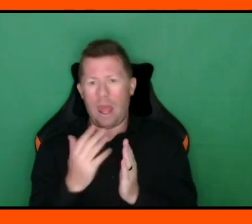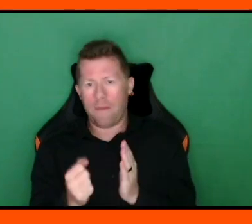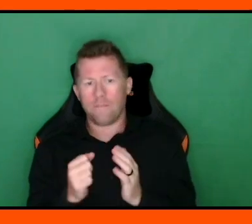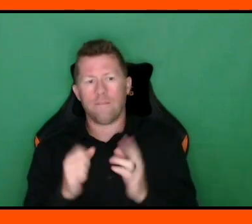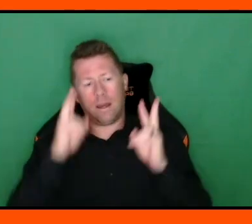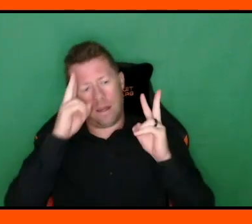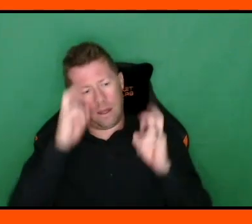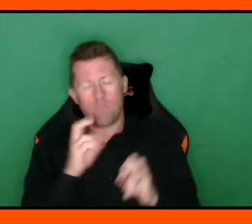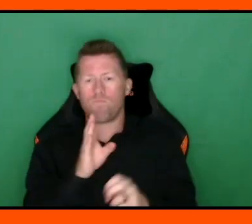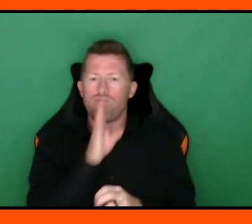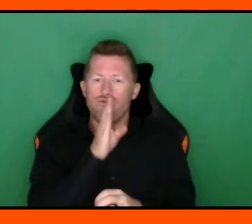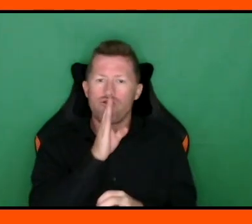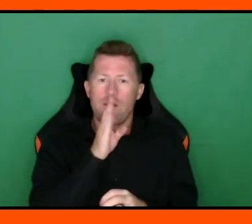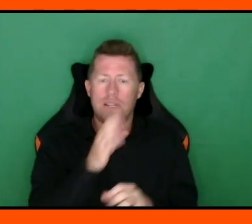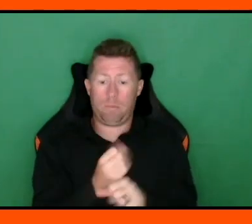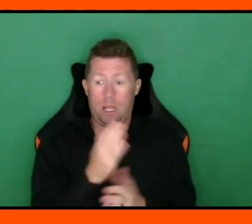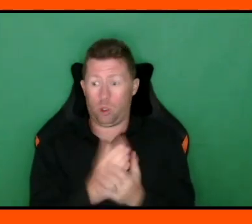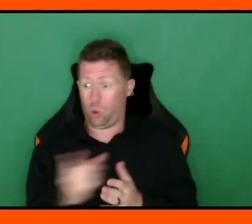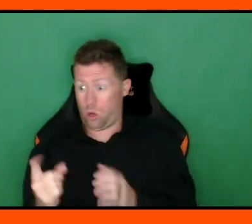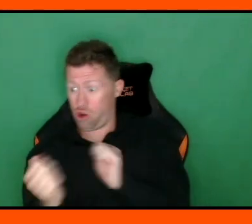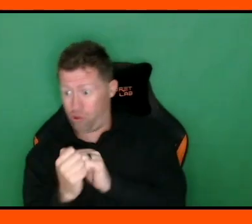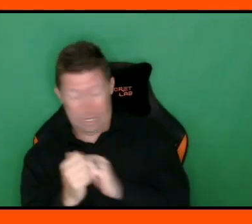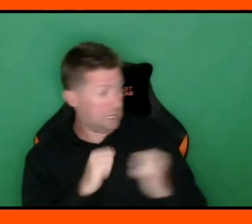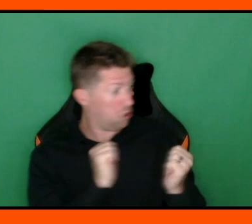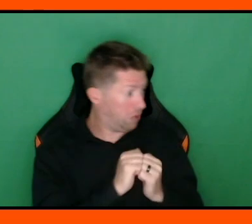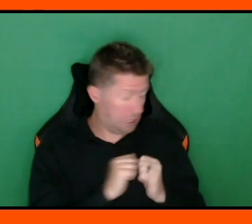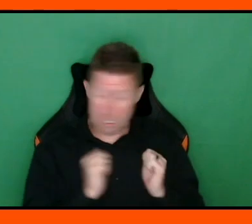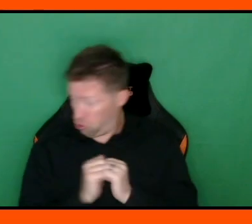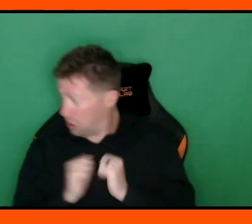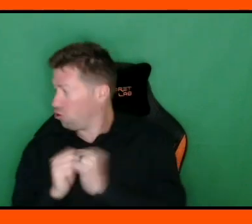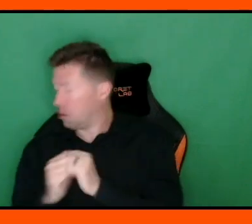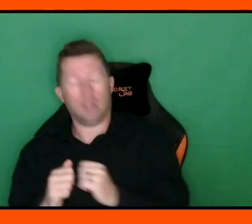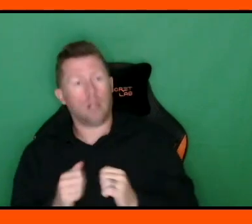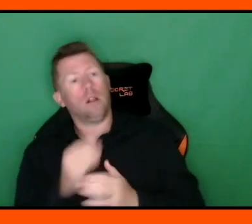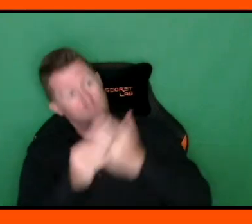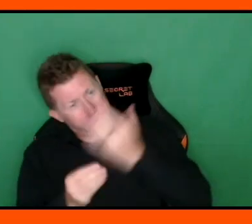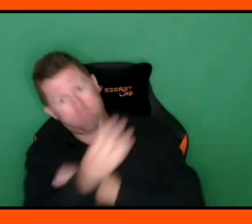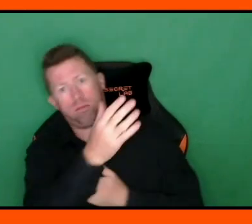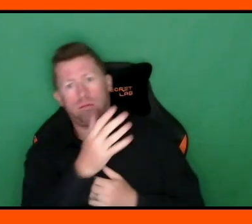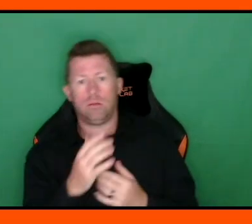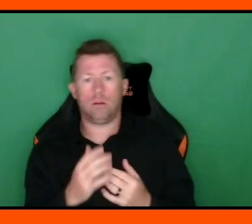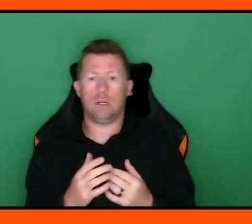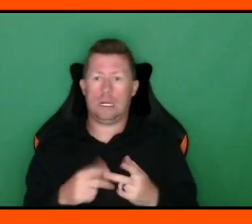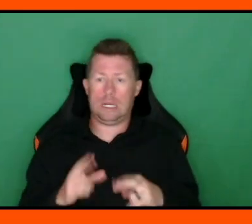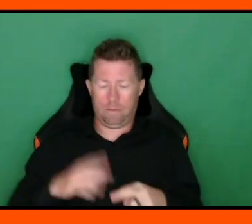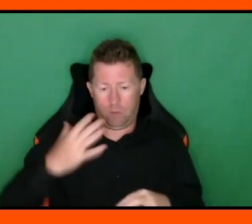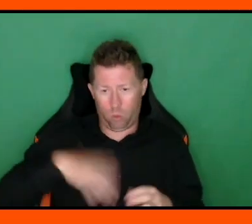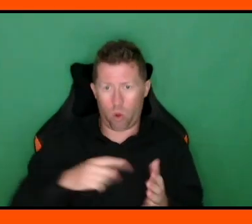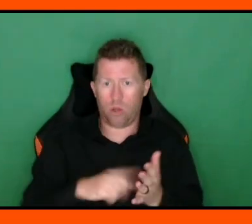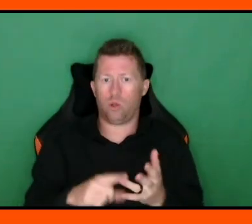that all those parties to a submission are comfortable with its release if you choose to provide that for public access.